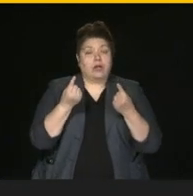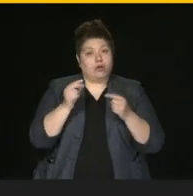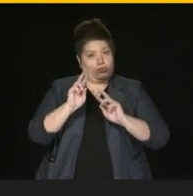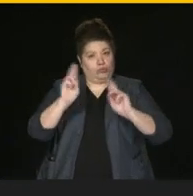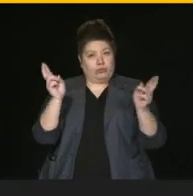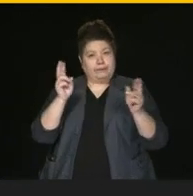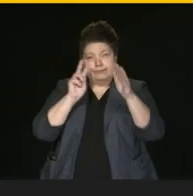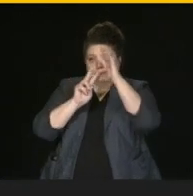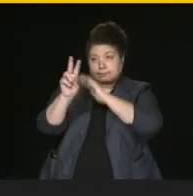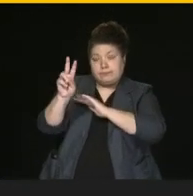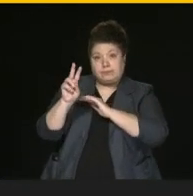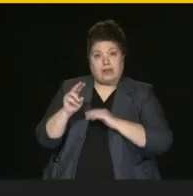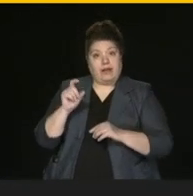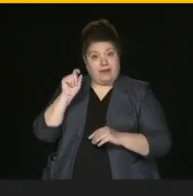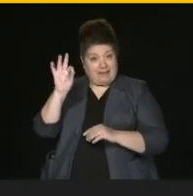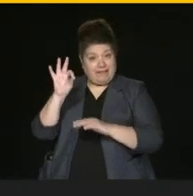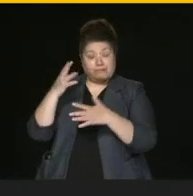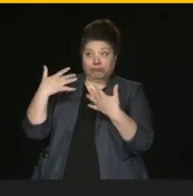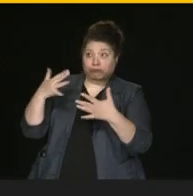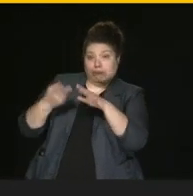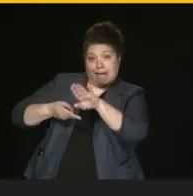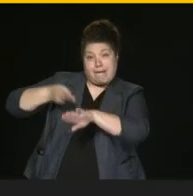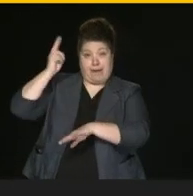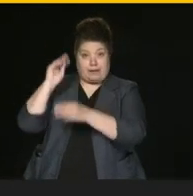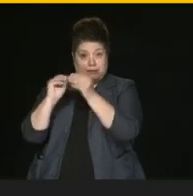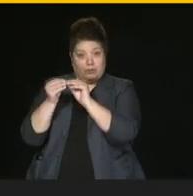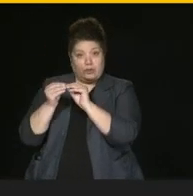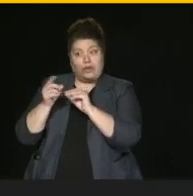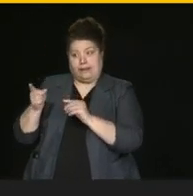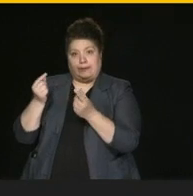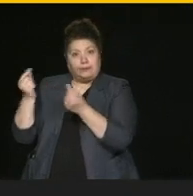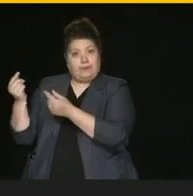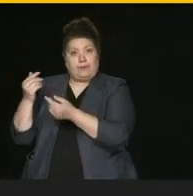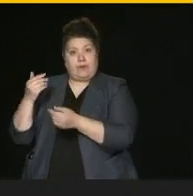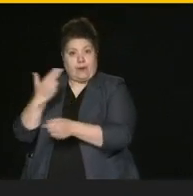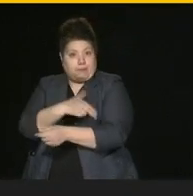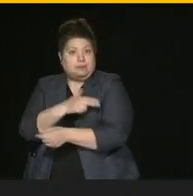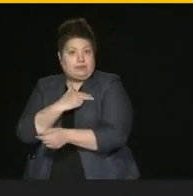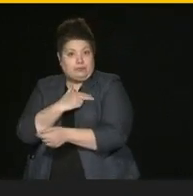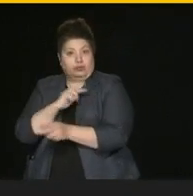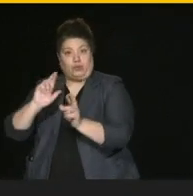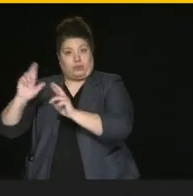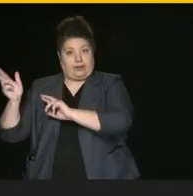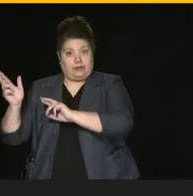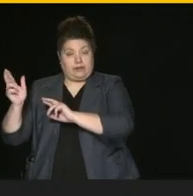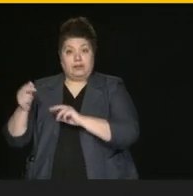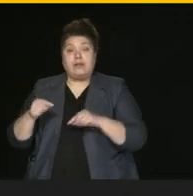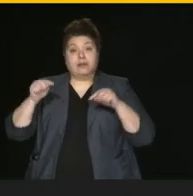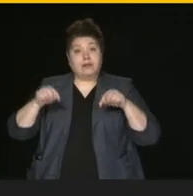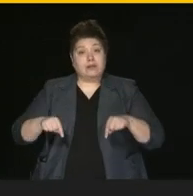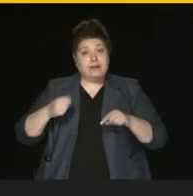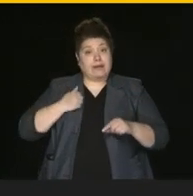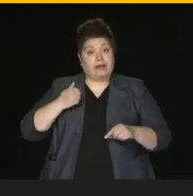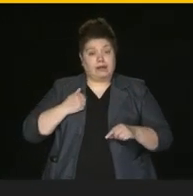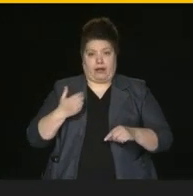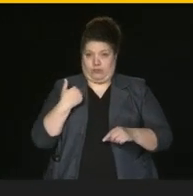PLAN FOR AN EXPECTED NUMBER OF COVID19 PATIENTS.